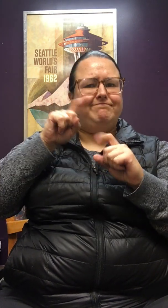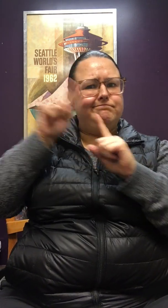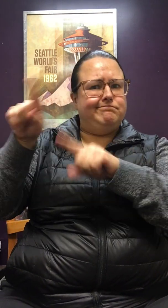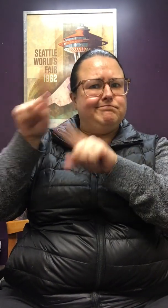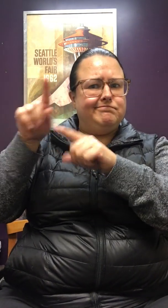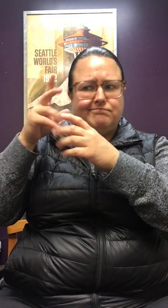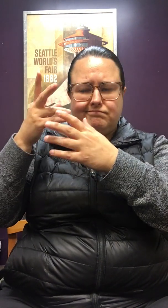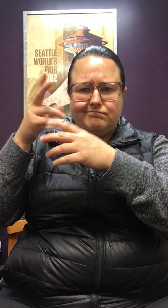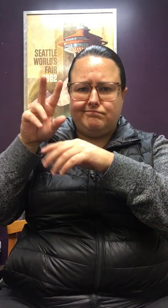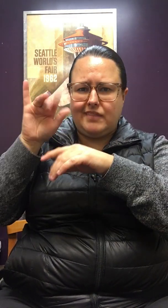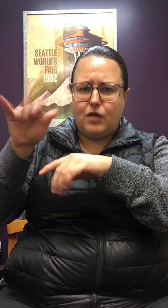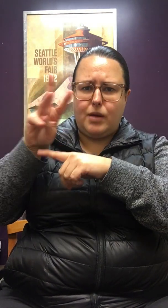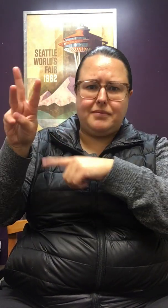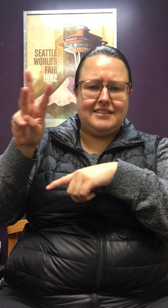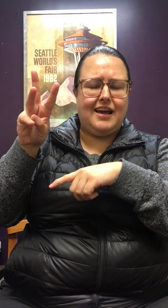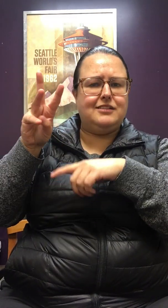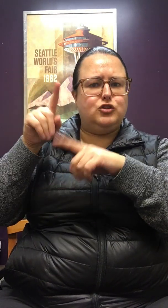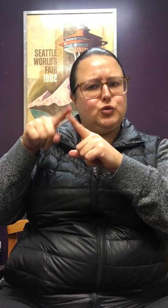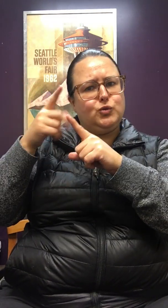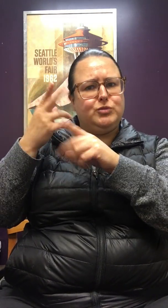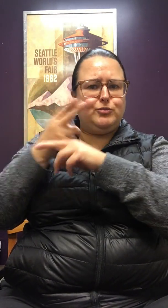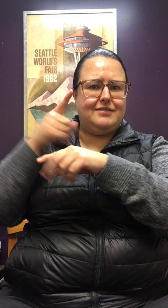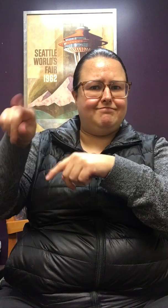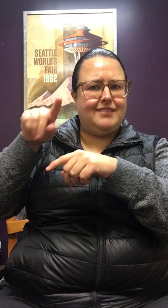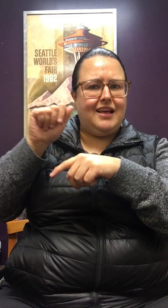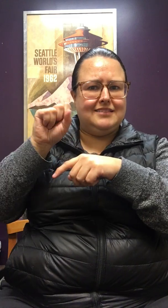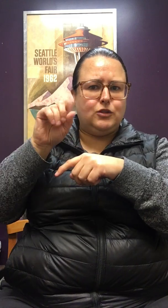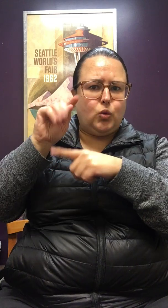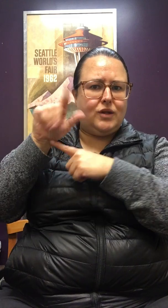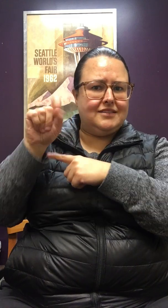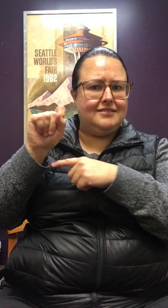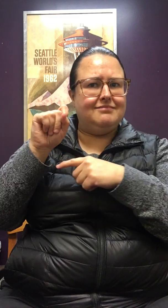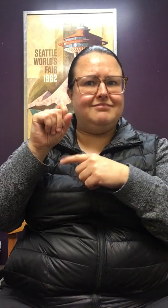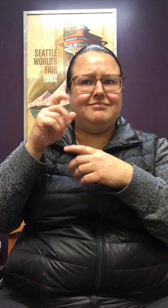I plan to use those tools